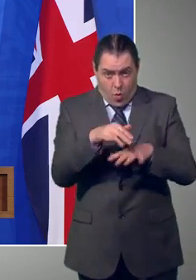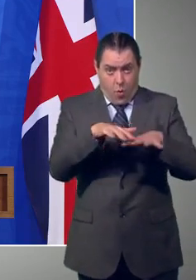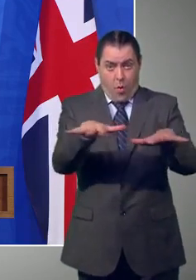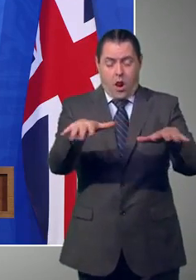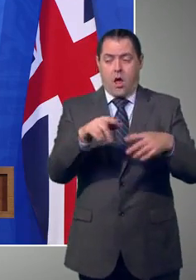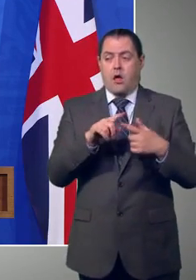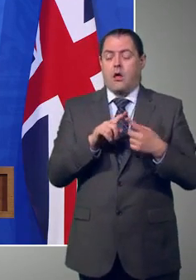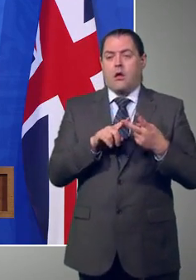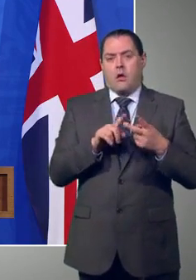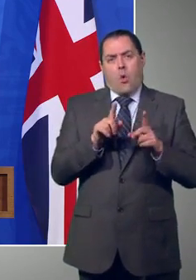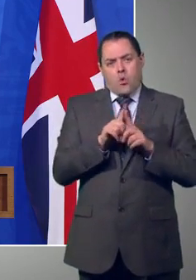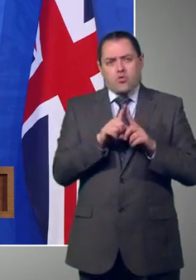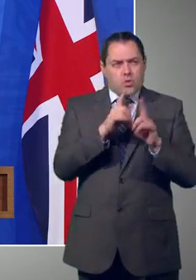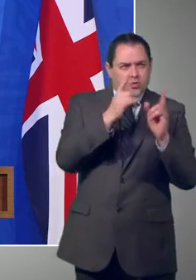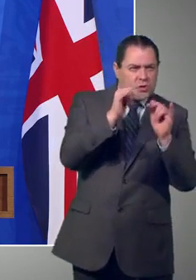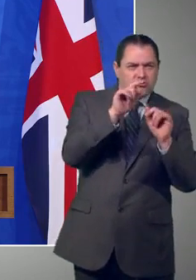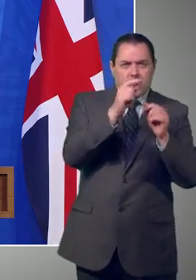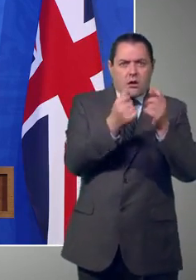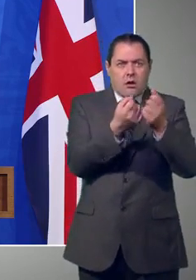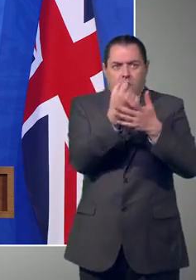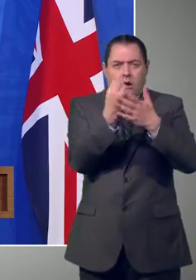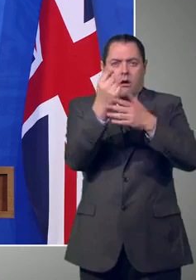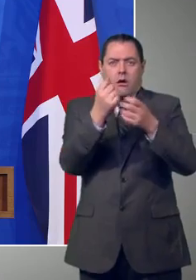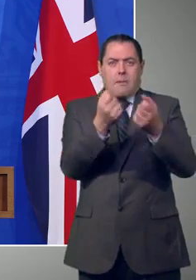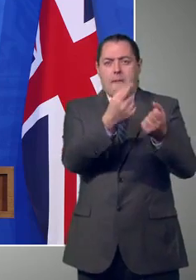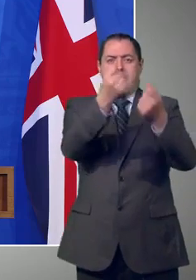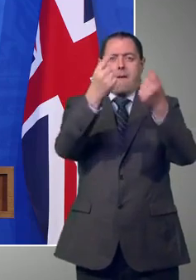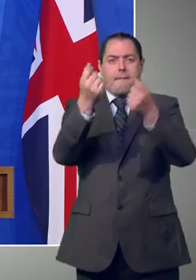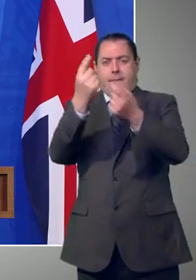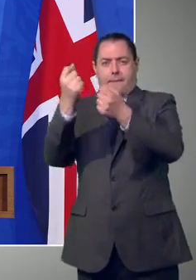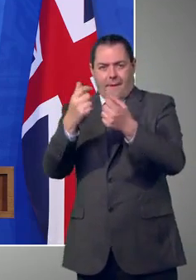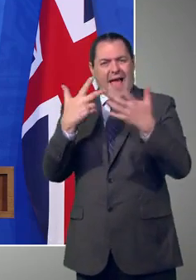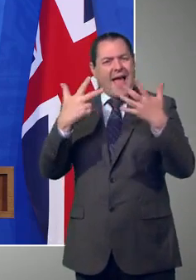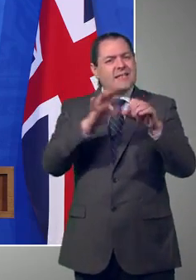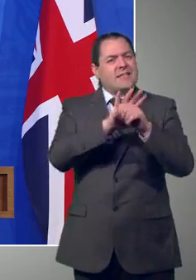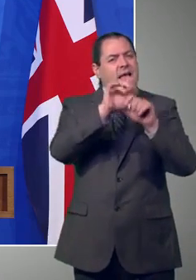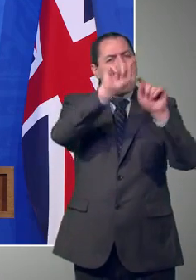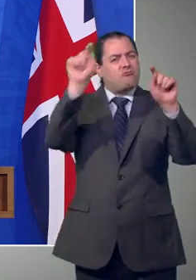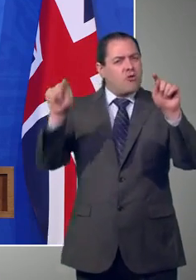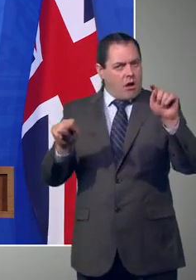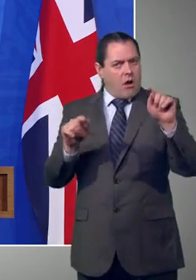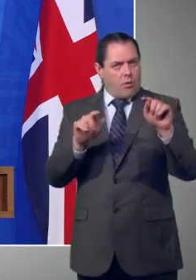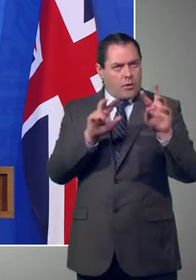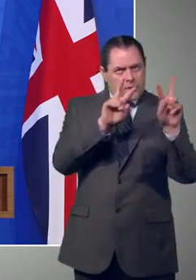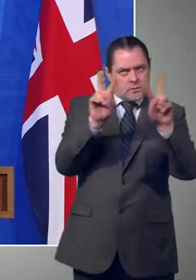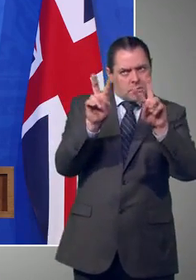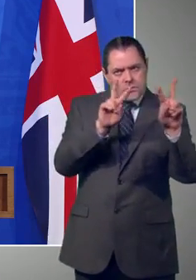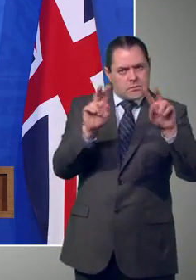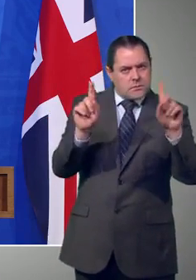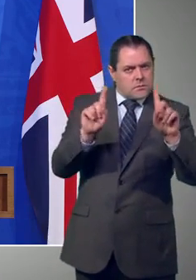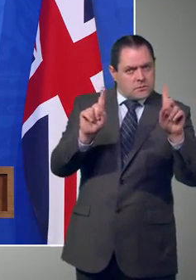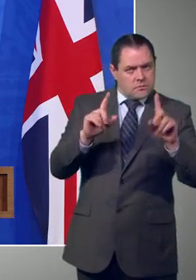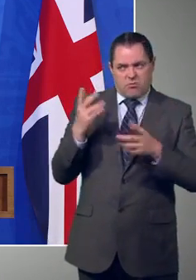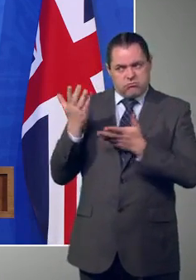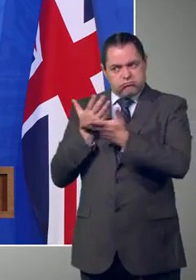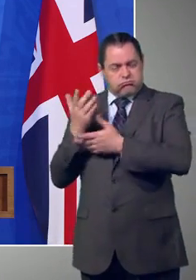the country where cases are starting to rise as I've set out so that is that's that's